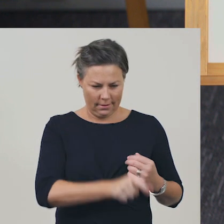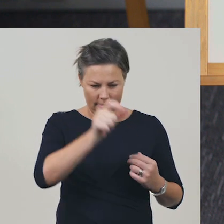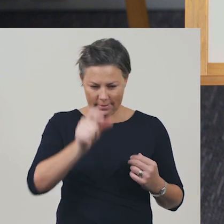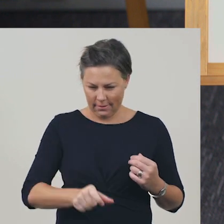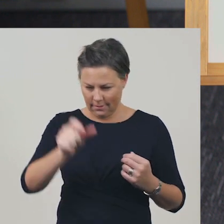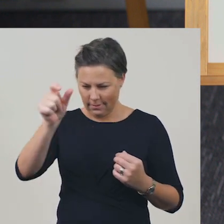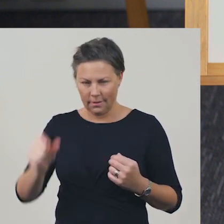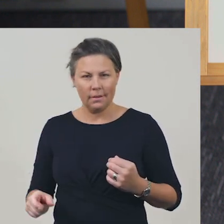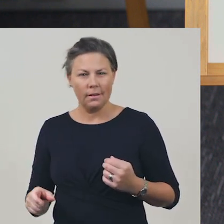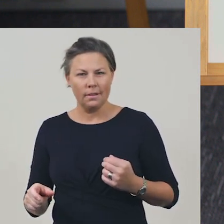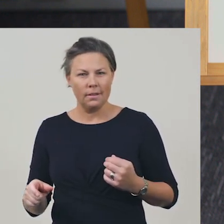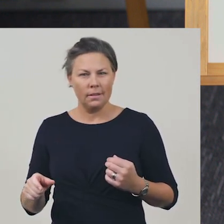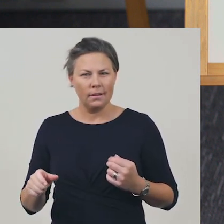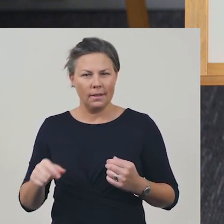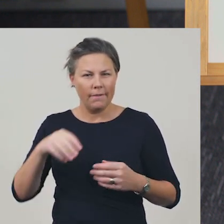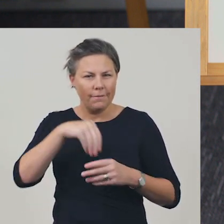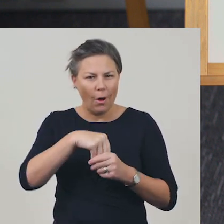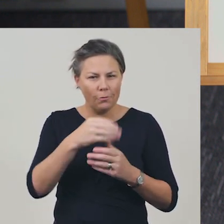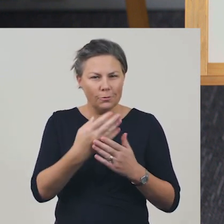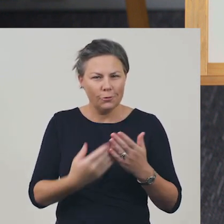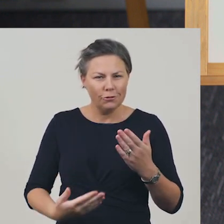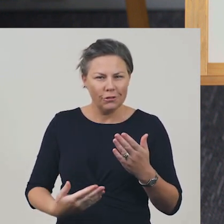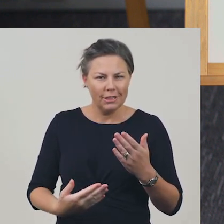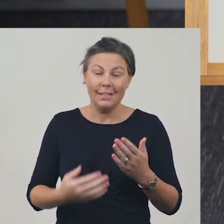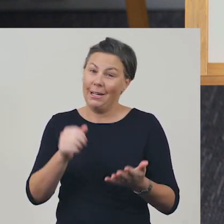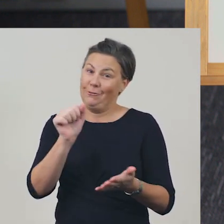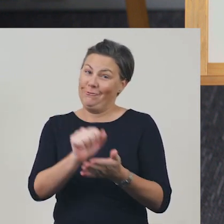Hm, I bet you guessed right. Three little pigs.